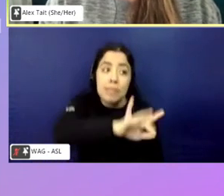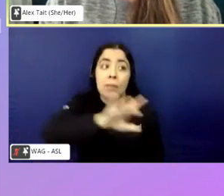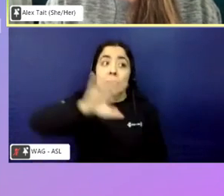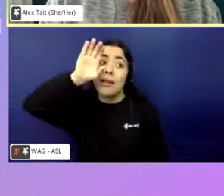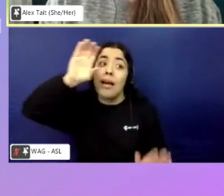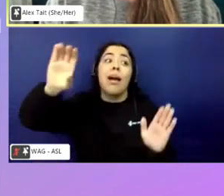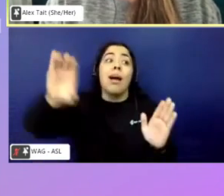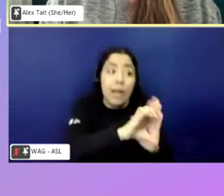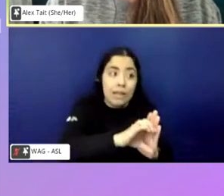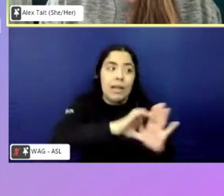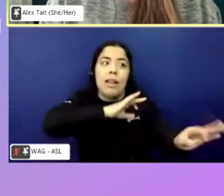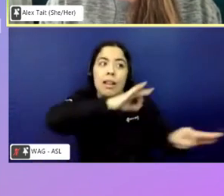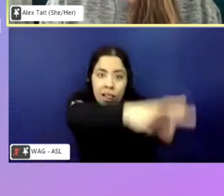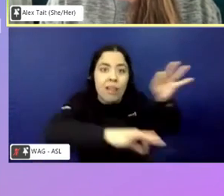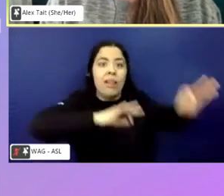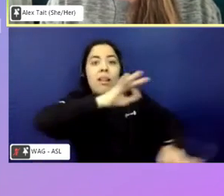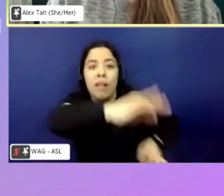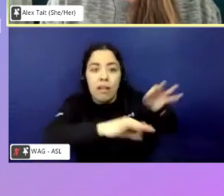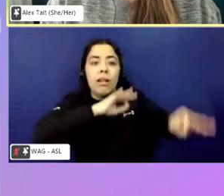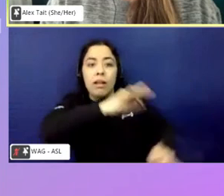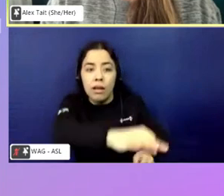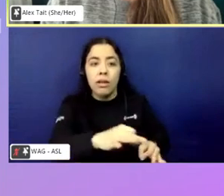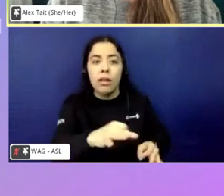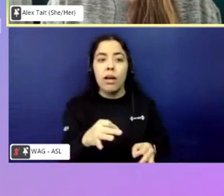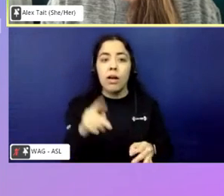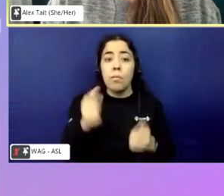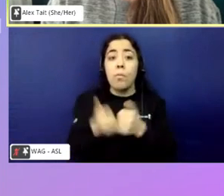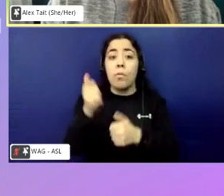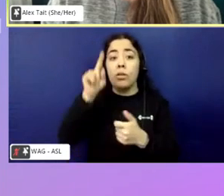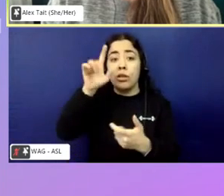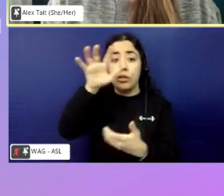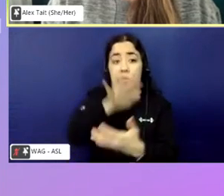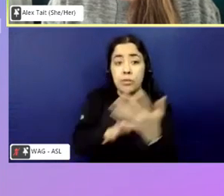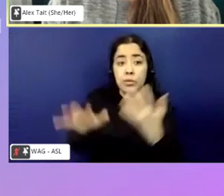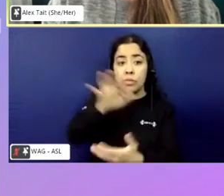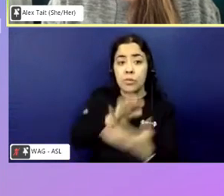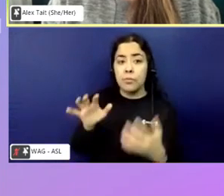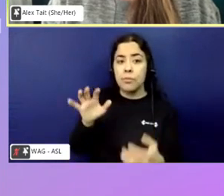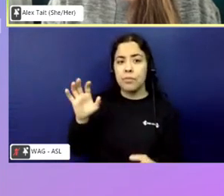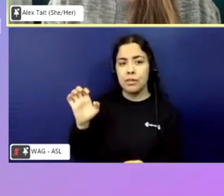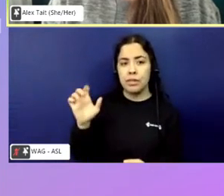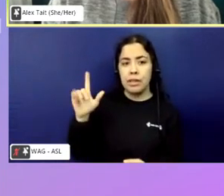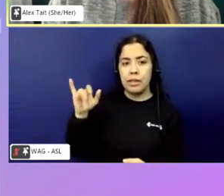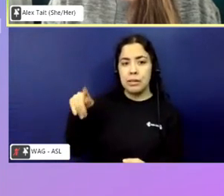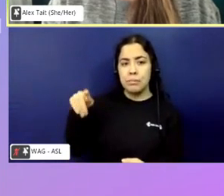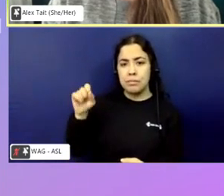my 83 year old mother that an icon is what she needs to tap to do something. One of the